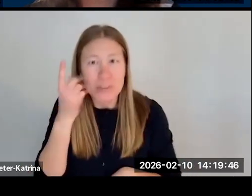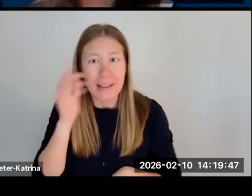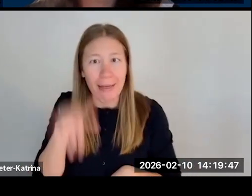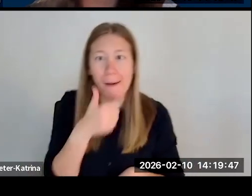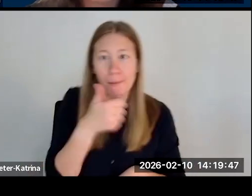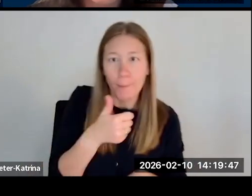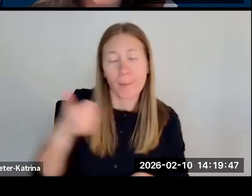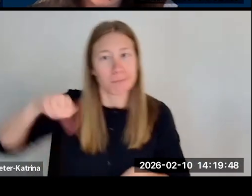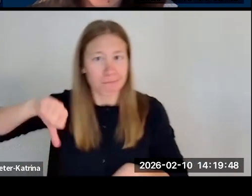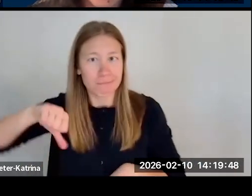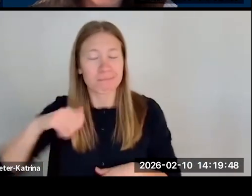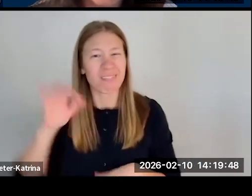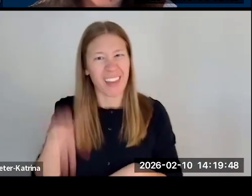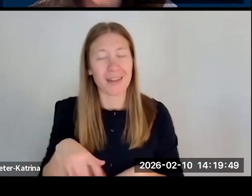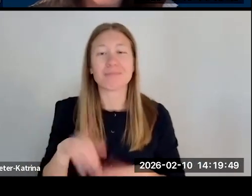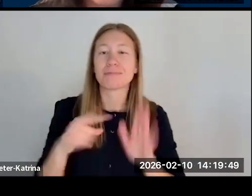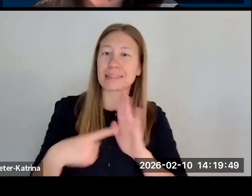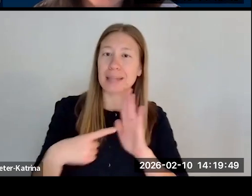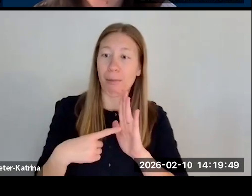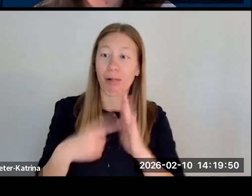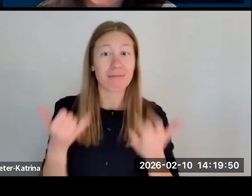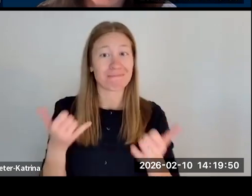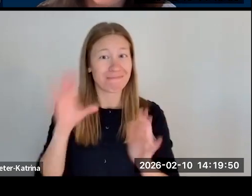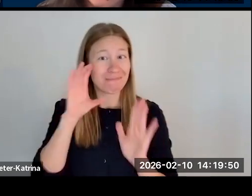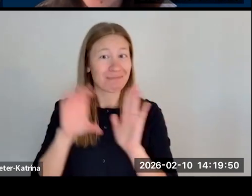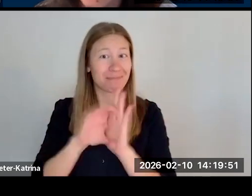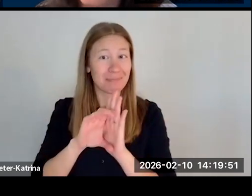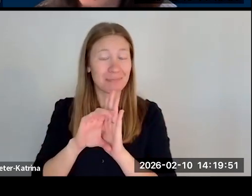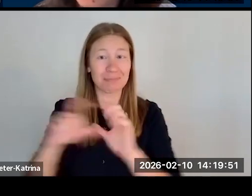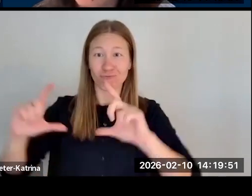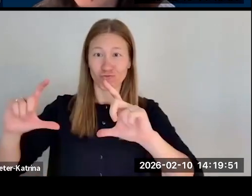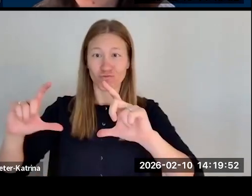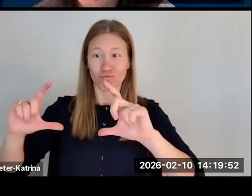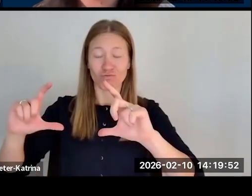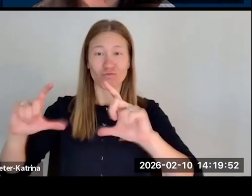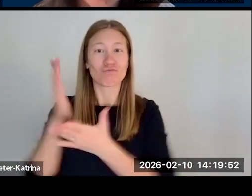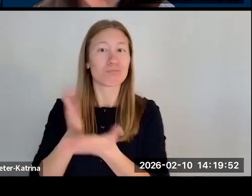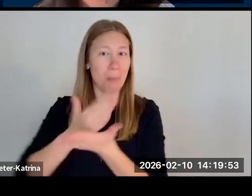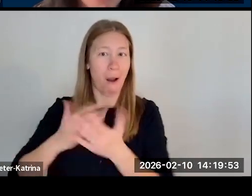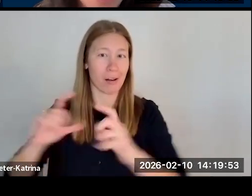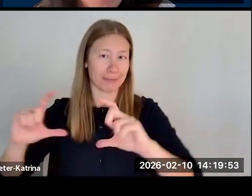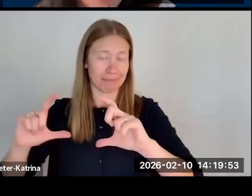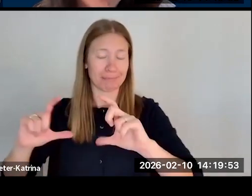So for instance, we have an image of a pie chart on the right hand side of my screen